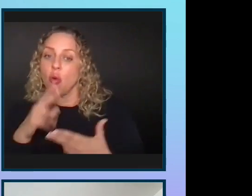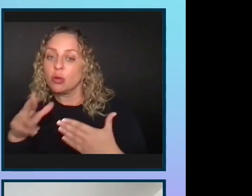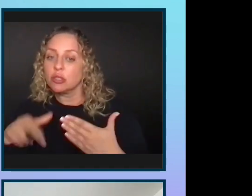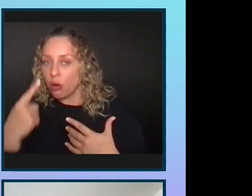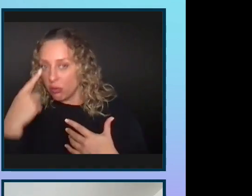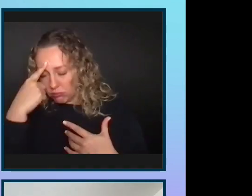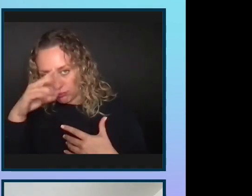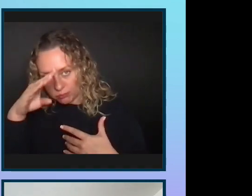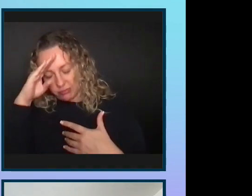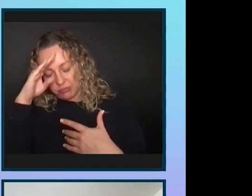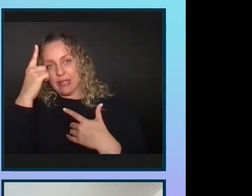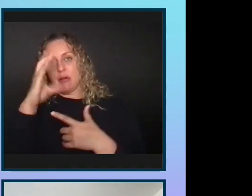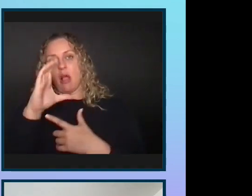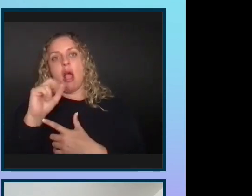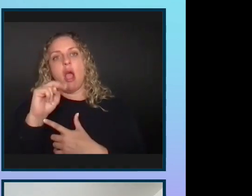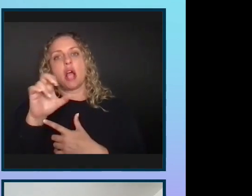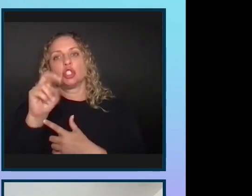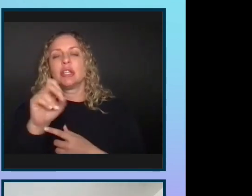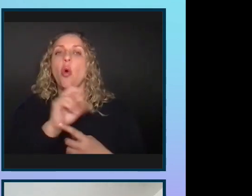or something that we experience as we age and get older.